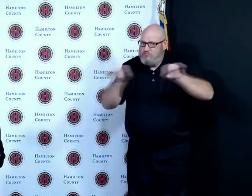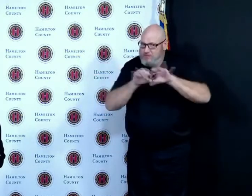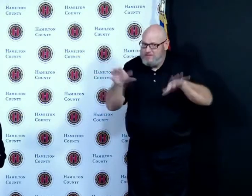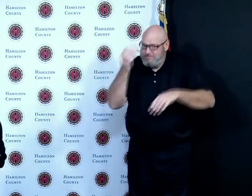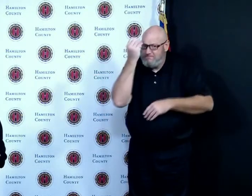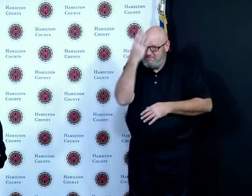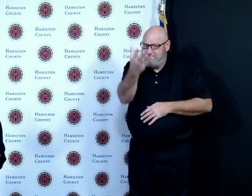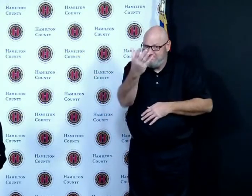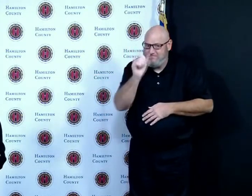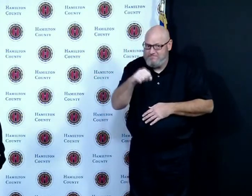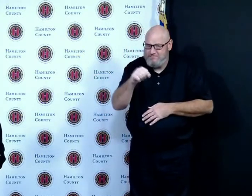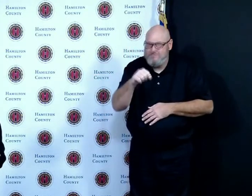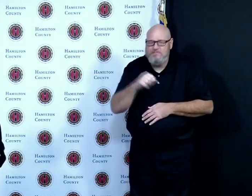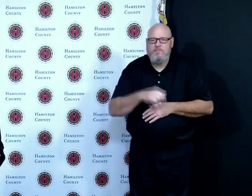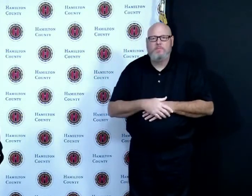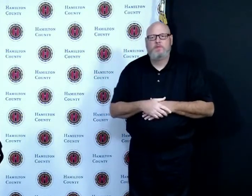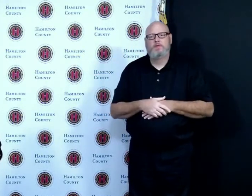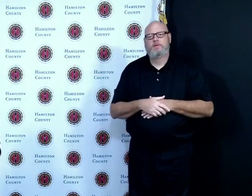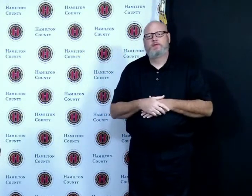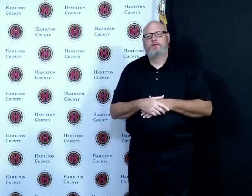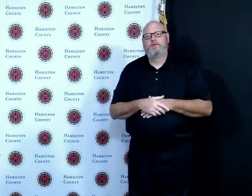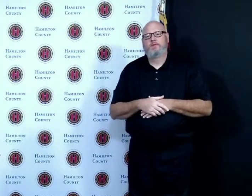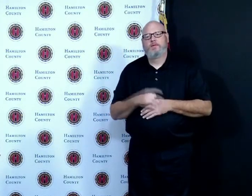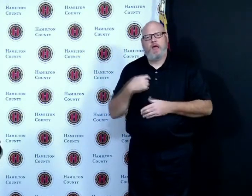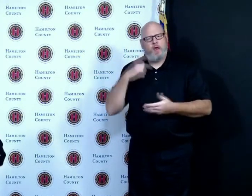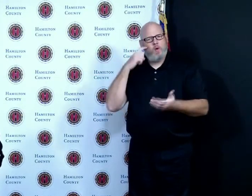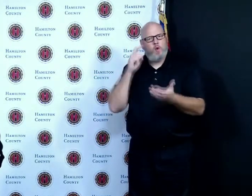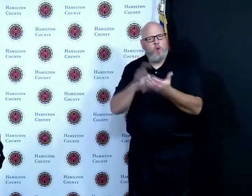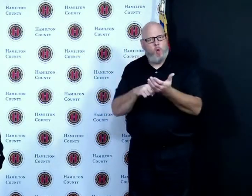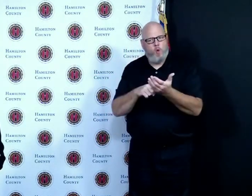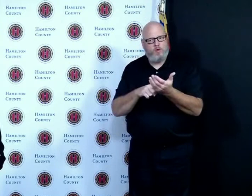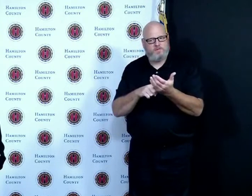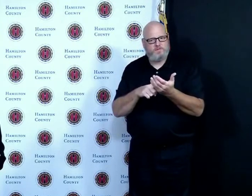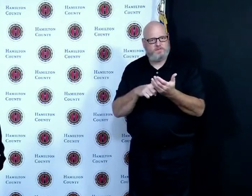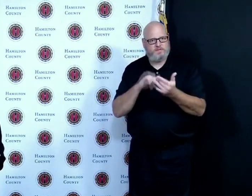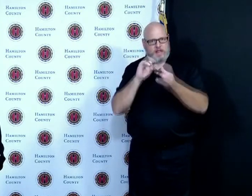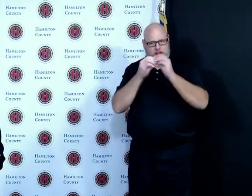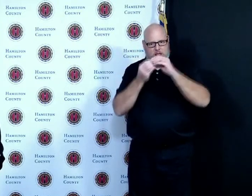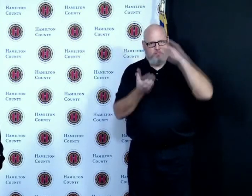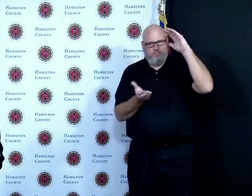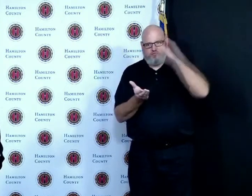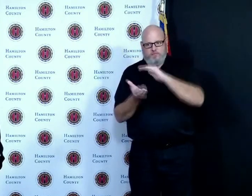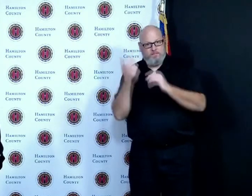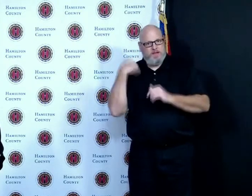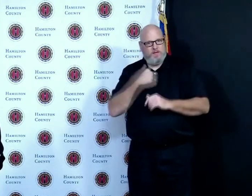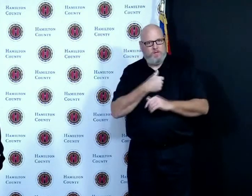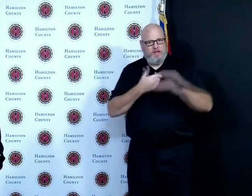vaccinated what we know is they have an added layer of protection from getting serious disease